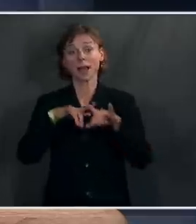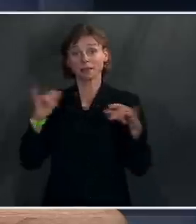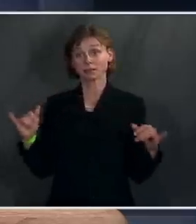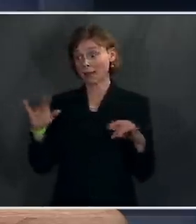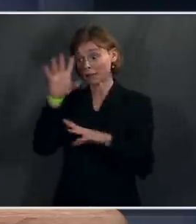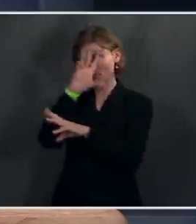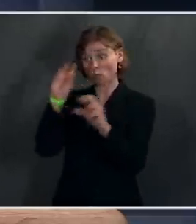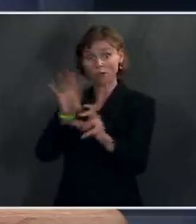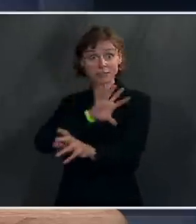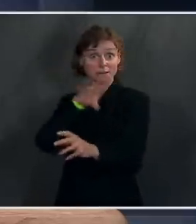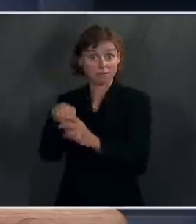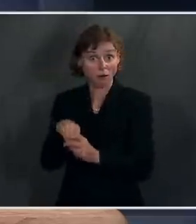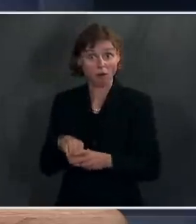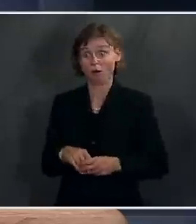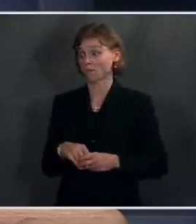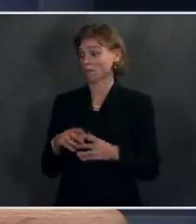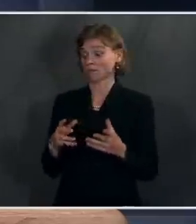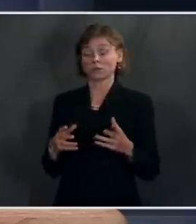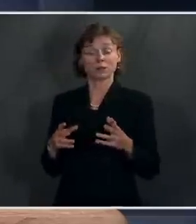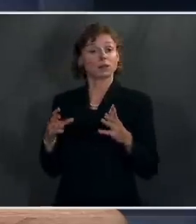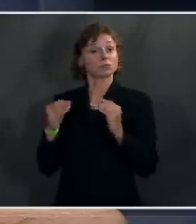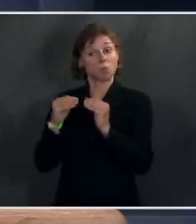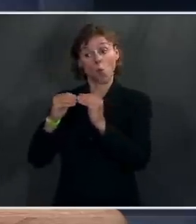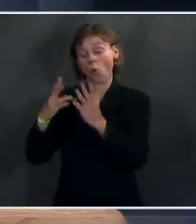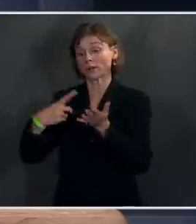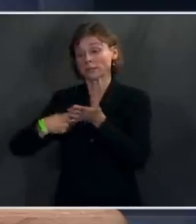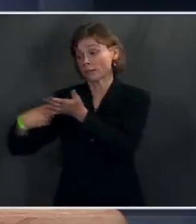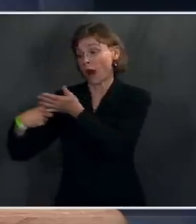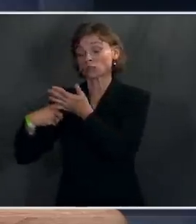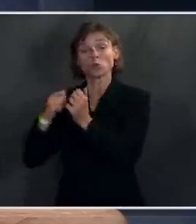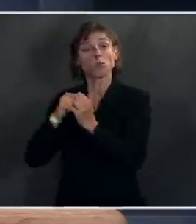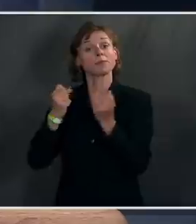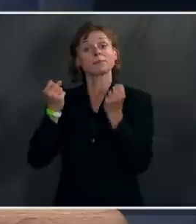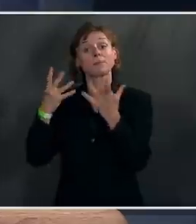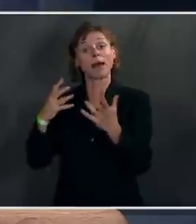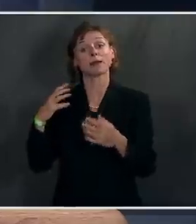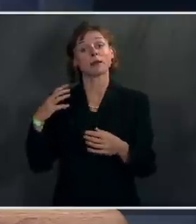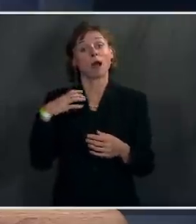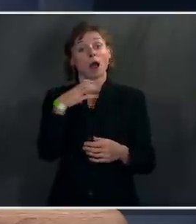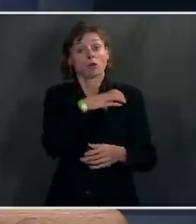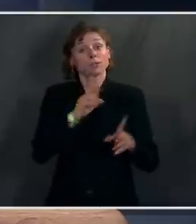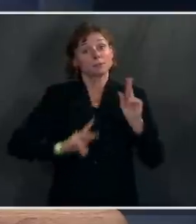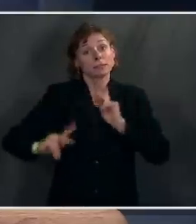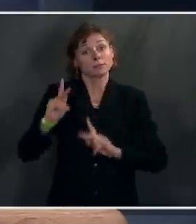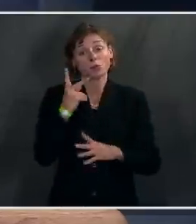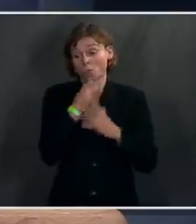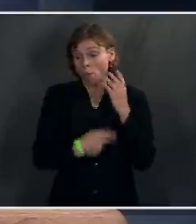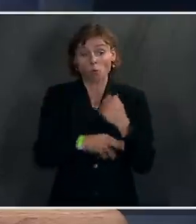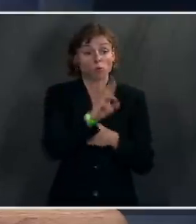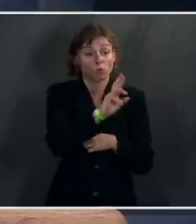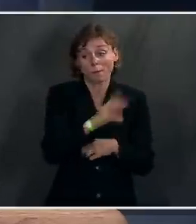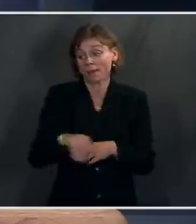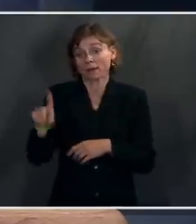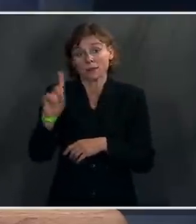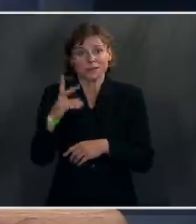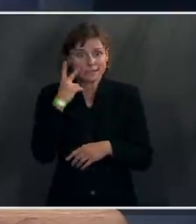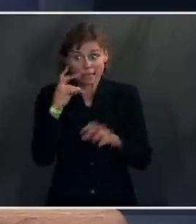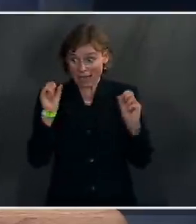He'll continue to have more discussions with a variety of members of Congress from both parties to see if there's places to come to consensus and agreement